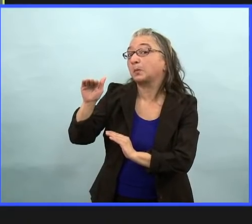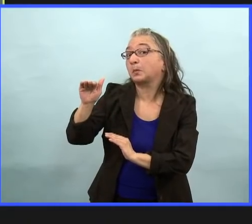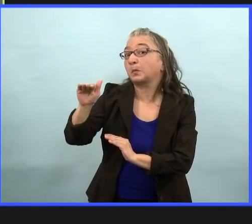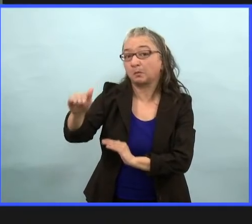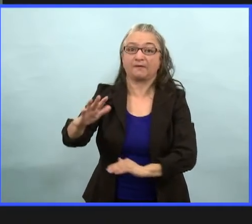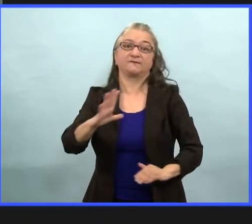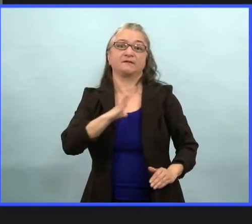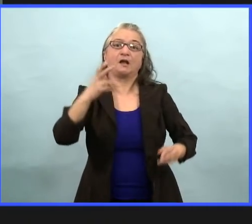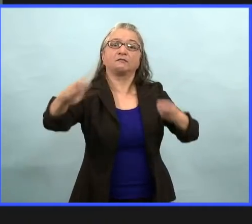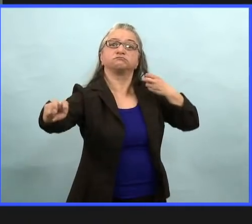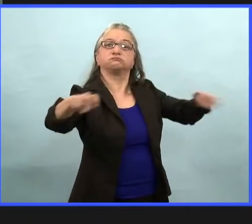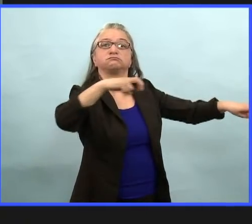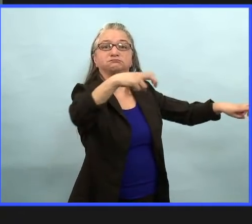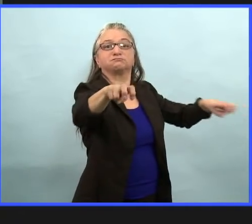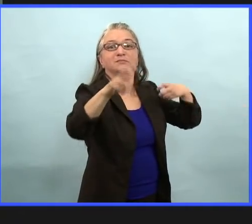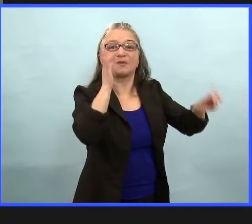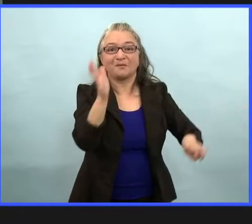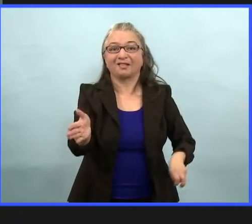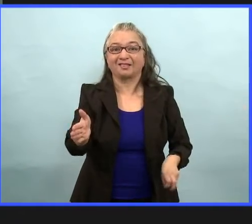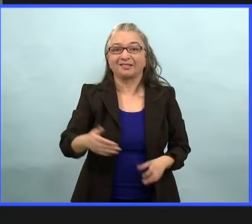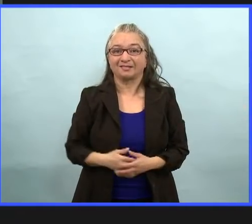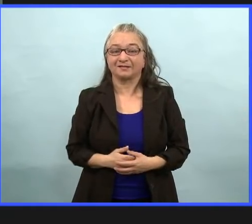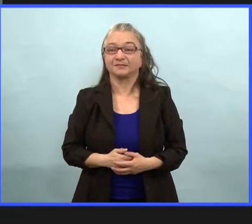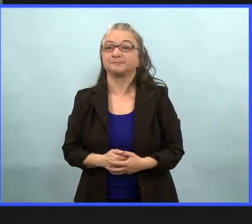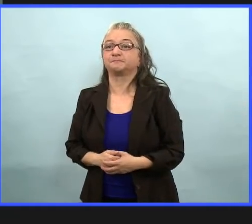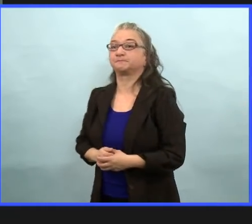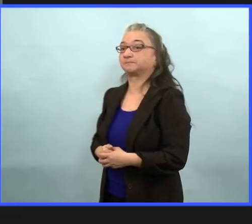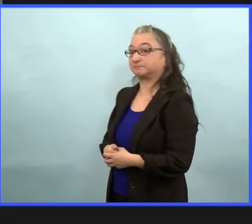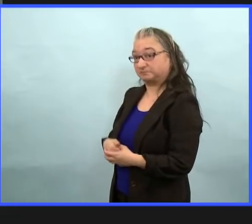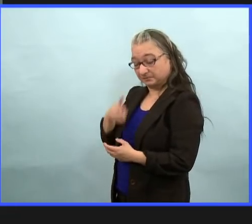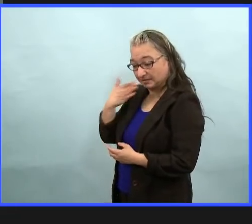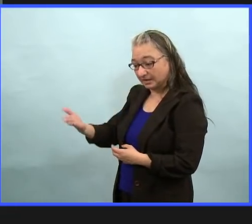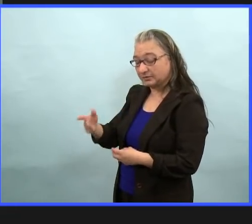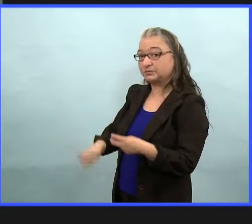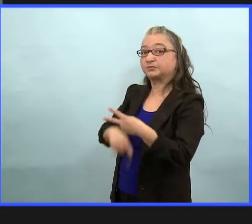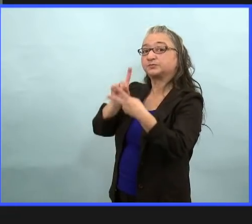all right thank you for that and also you spoke about virtual care